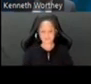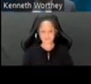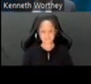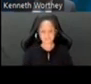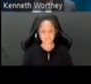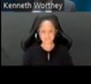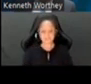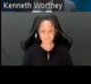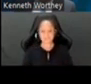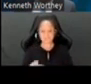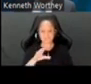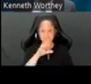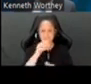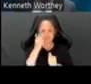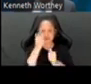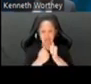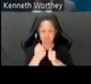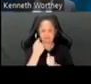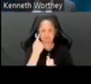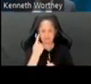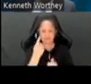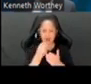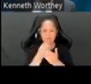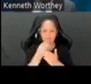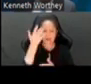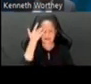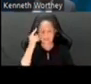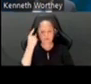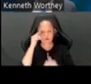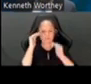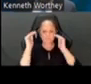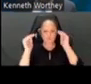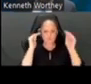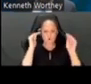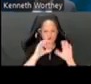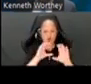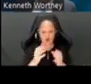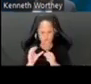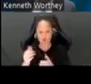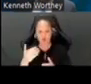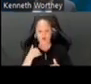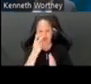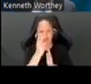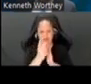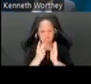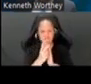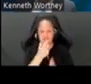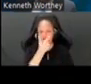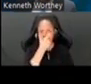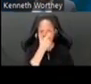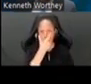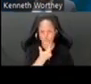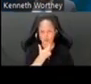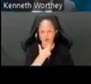Every one of our Money Smart for Adults modules has a video that you can watch. If you are